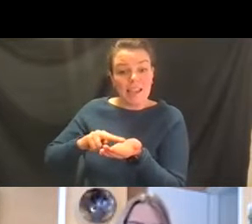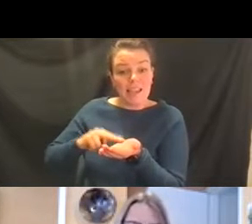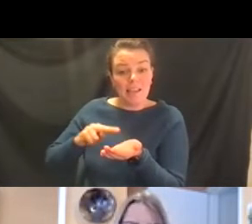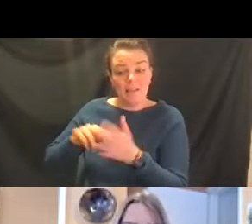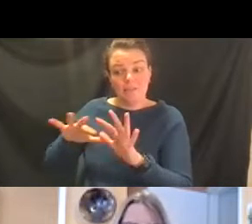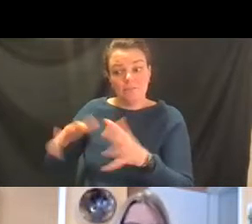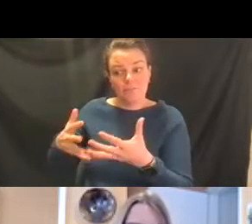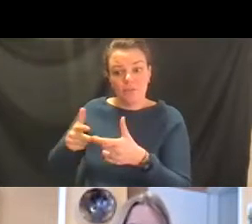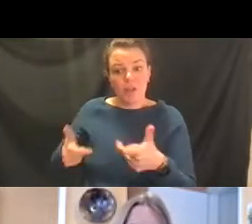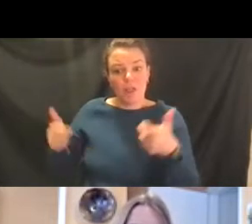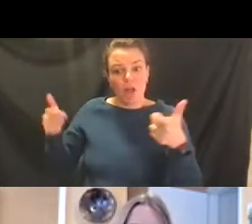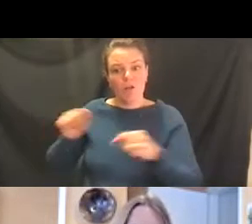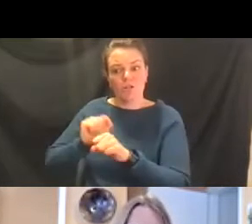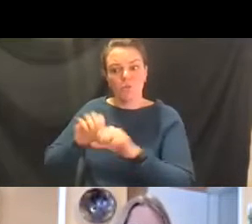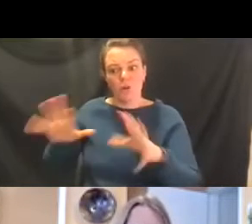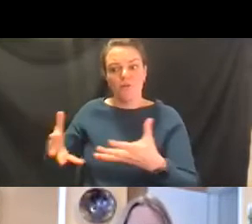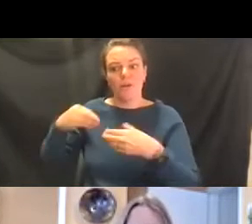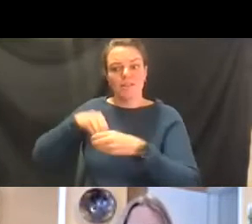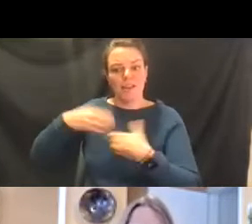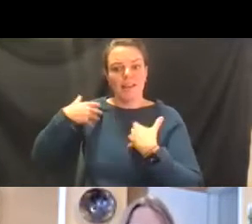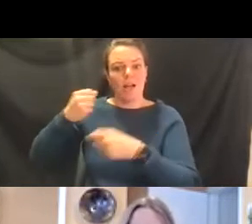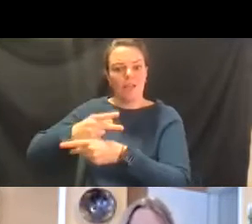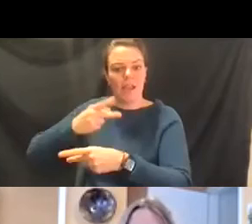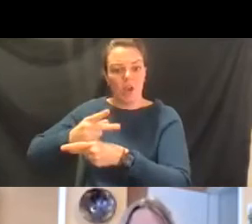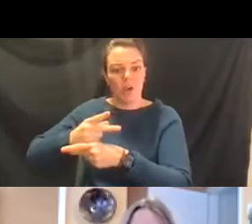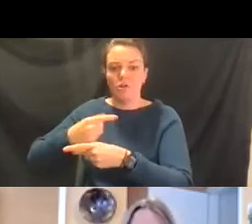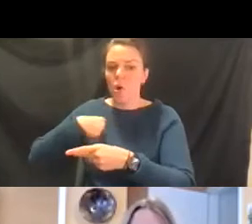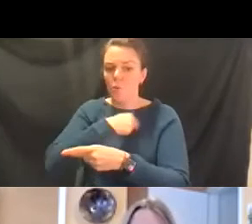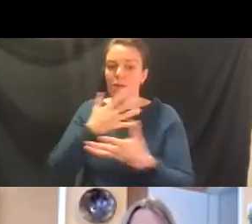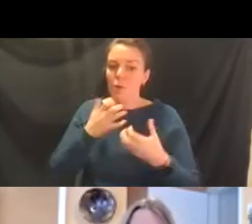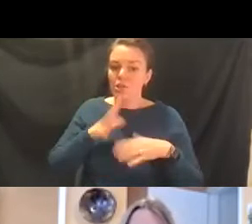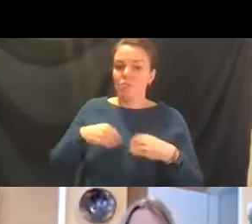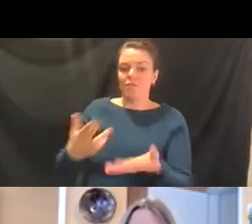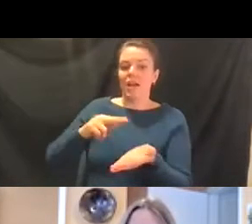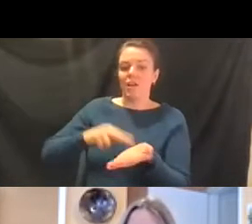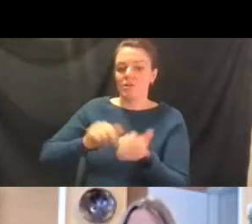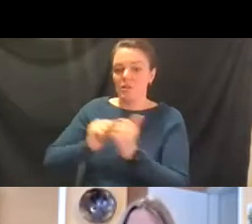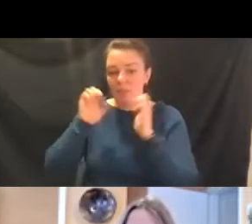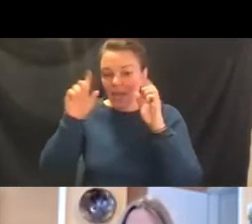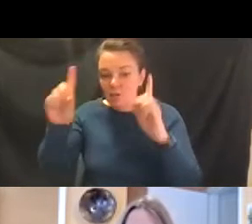in healthcare. We've got to equip our folks with education, knowledge, and skills to be